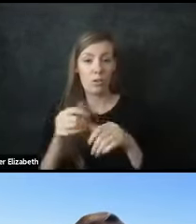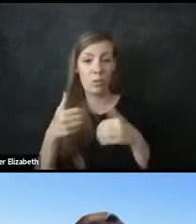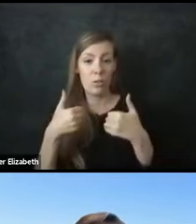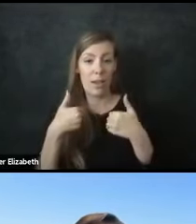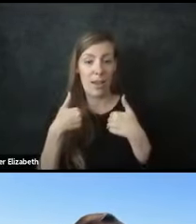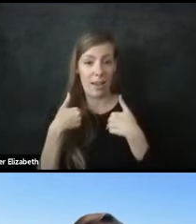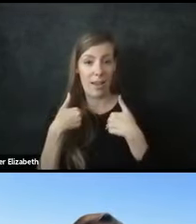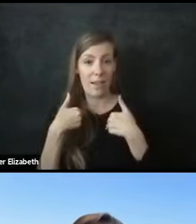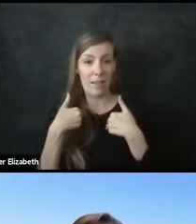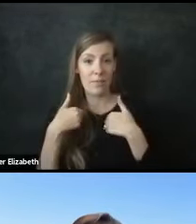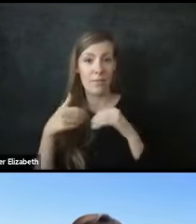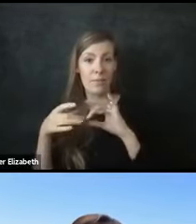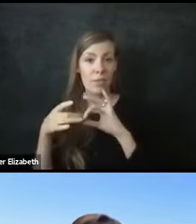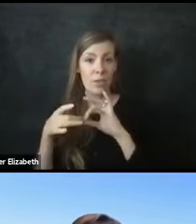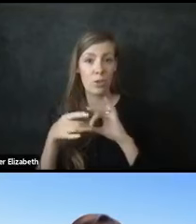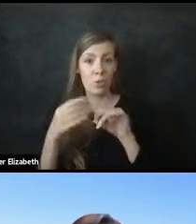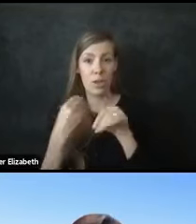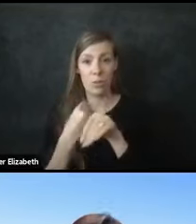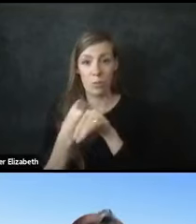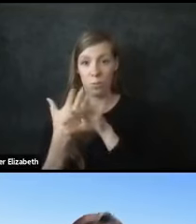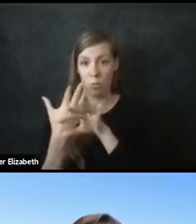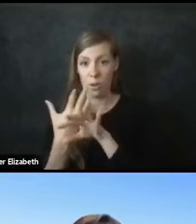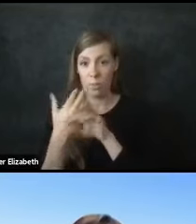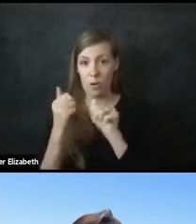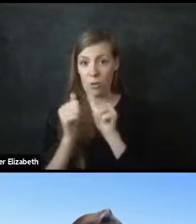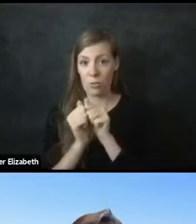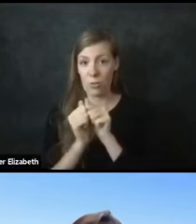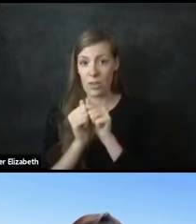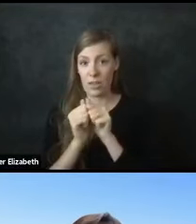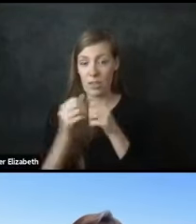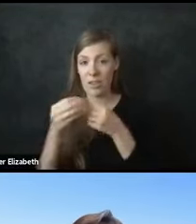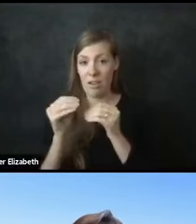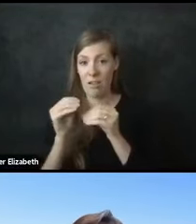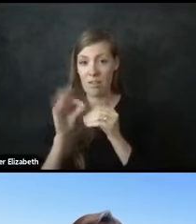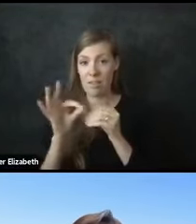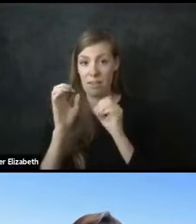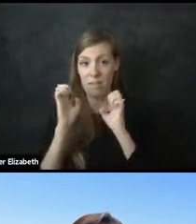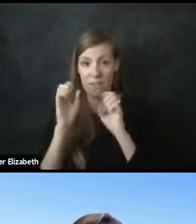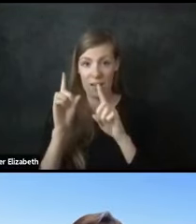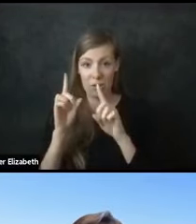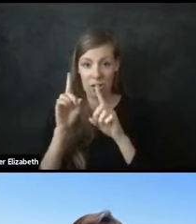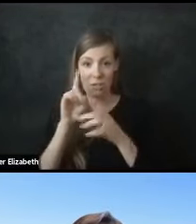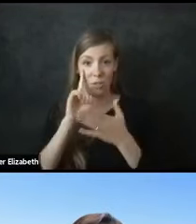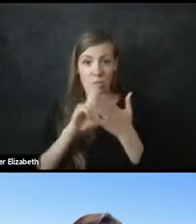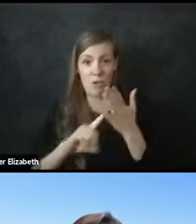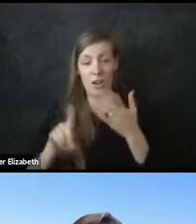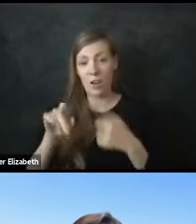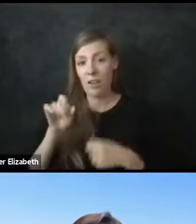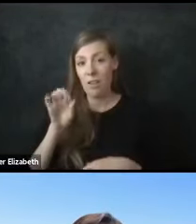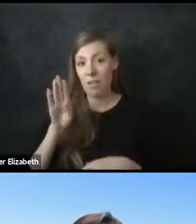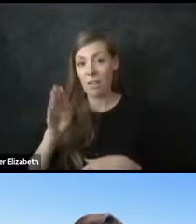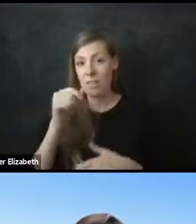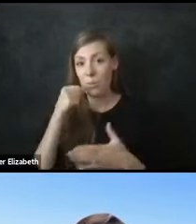doing joint webinars with the Sonoma County Office of Education. So check our Facebook page for the dates and times of those.